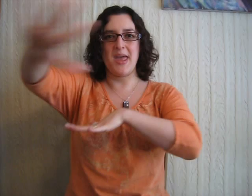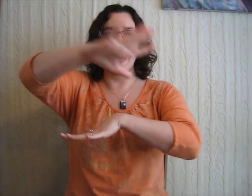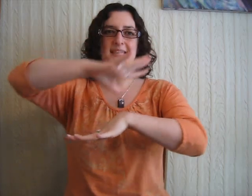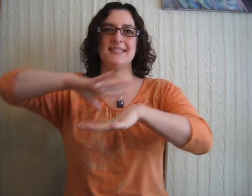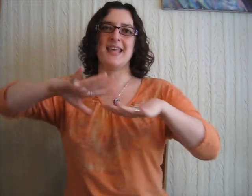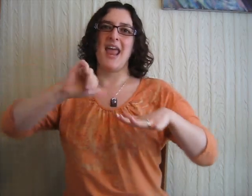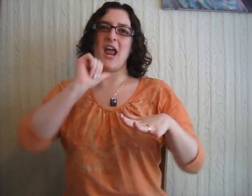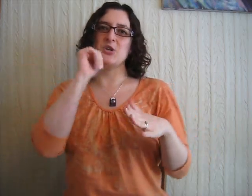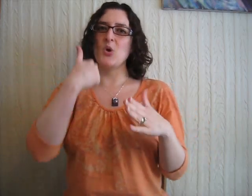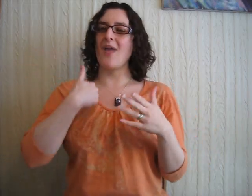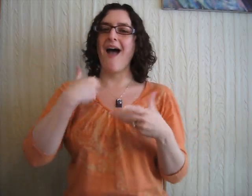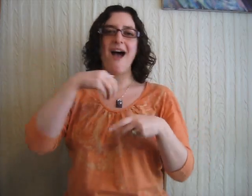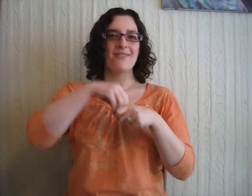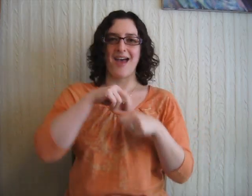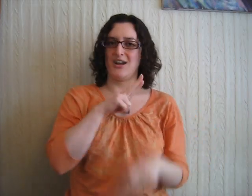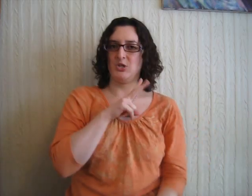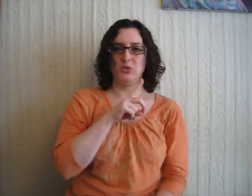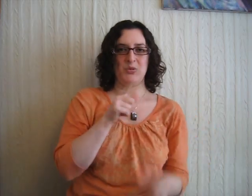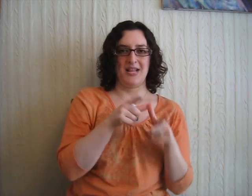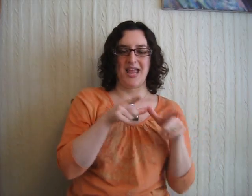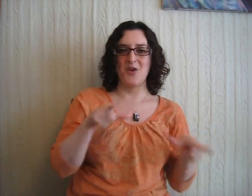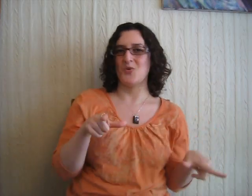And you don't have that in a 2D language